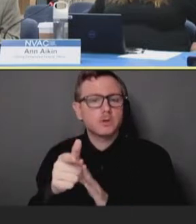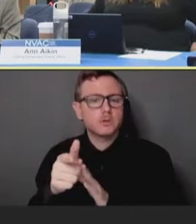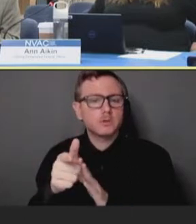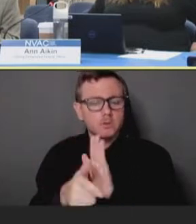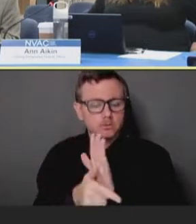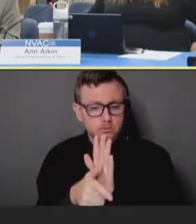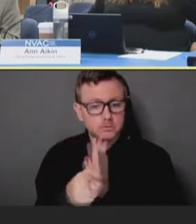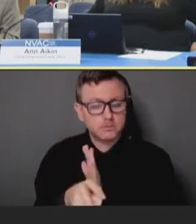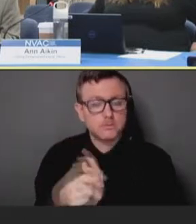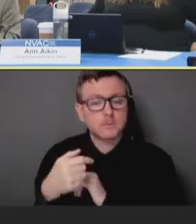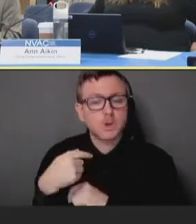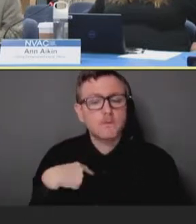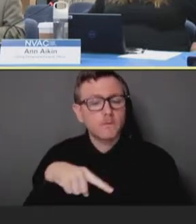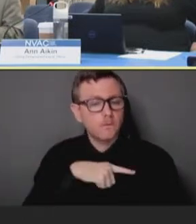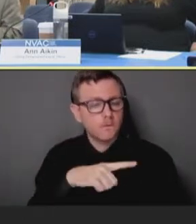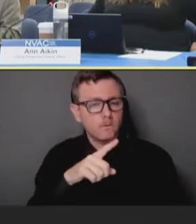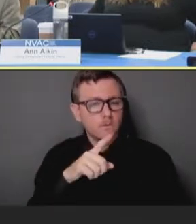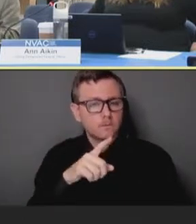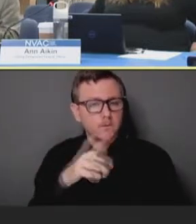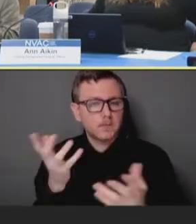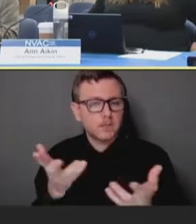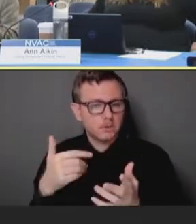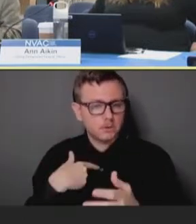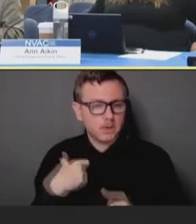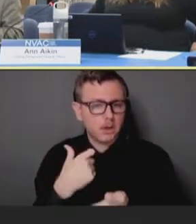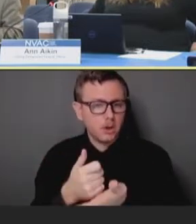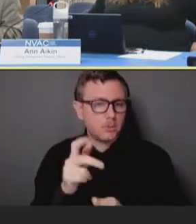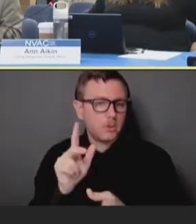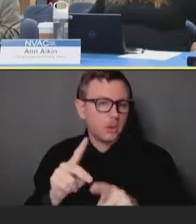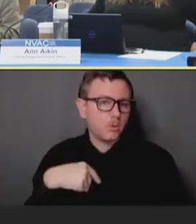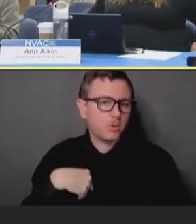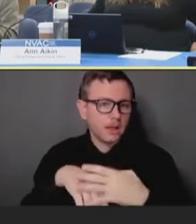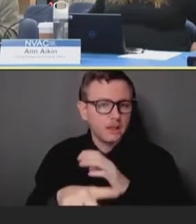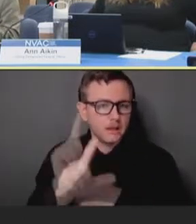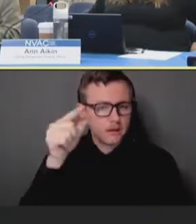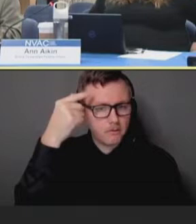These members previously provided information about their personal, professional and financial interests.